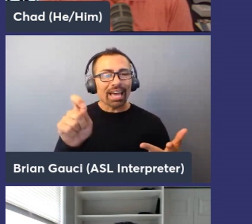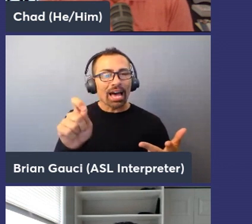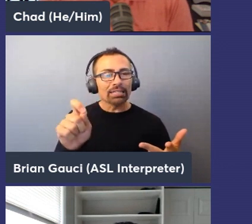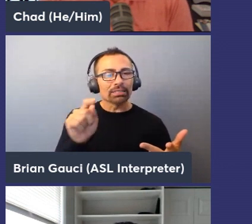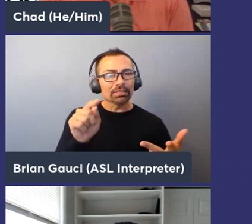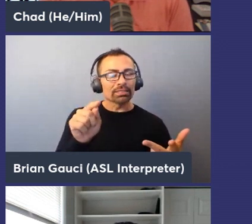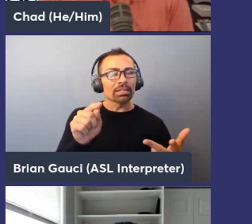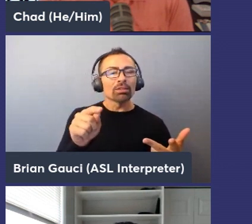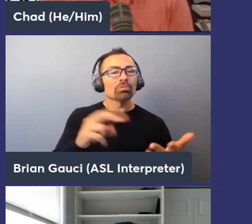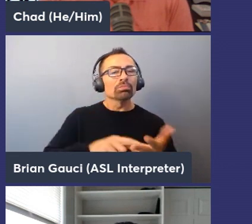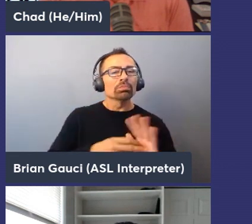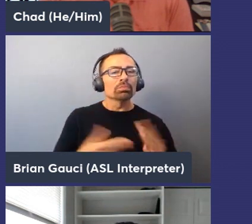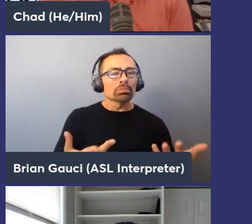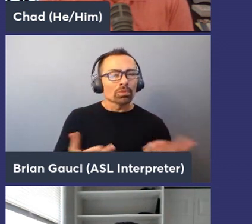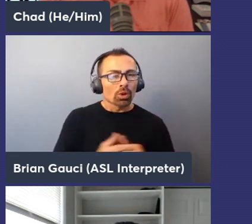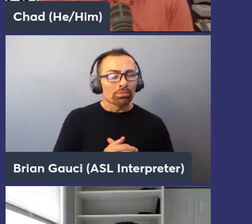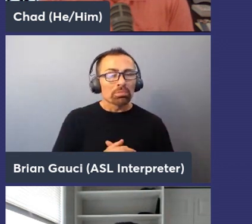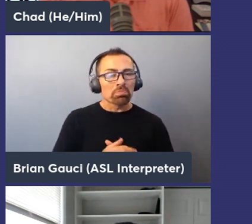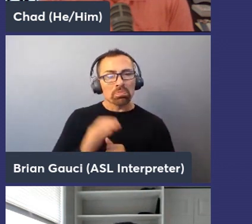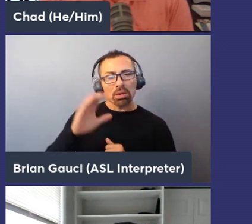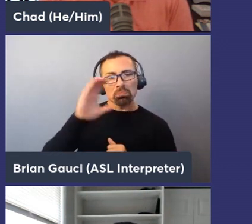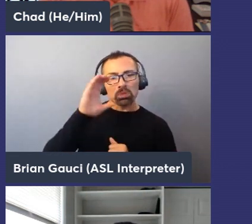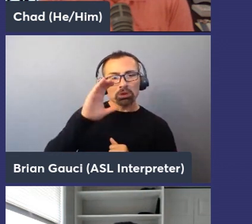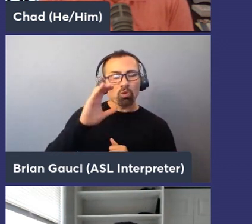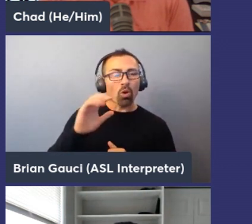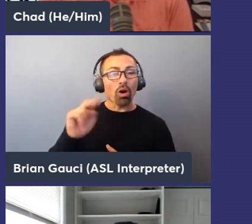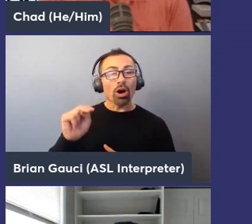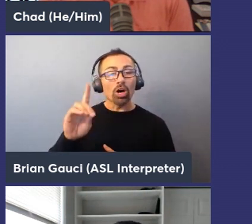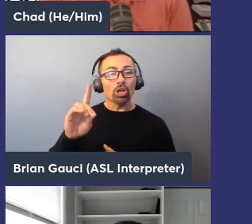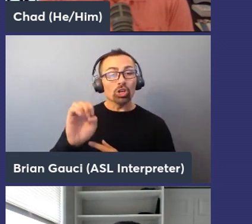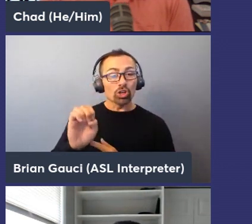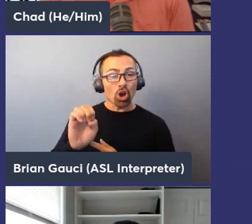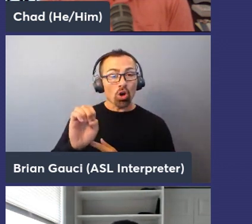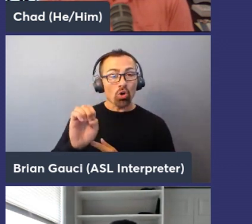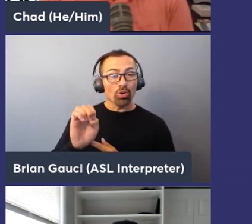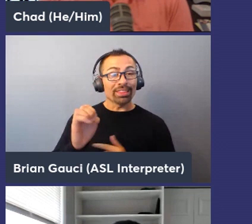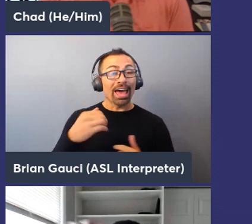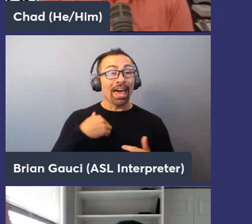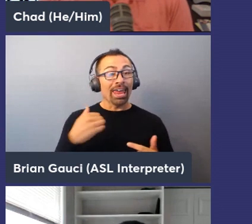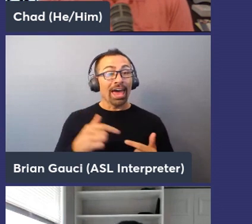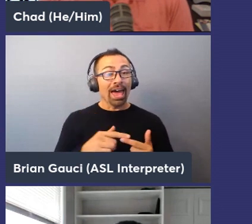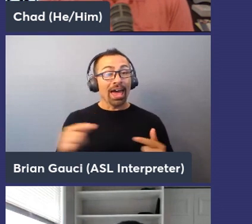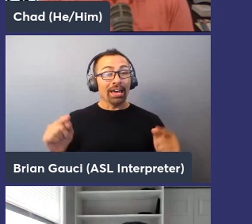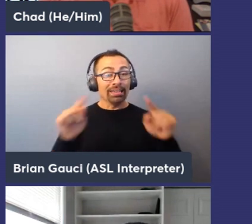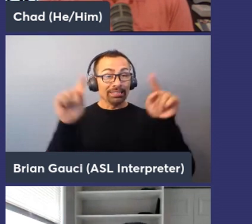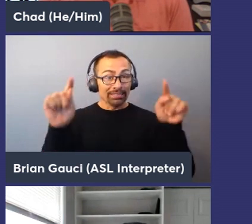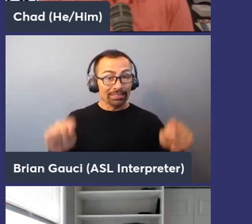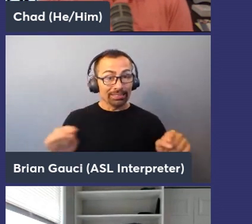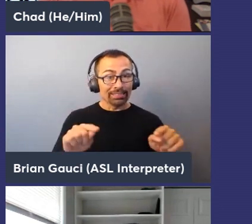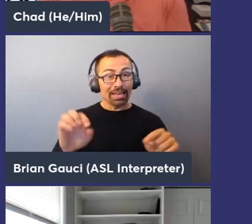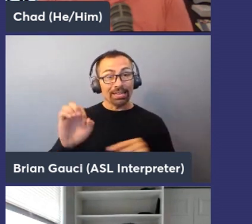In this case, I wanna find a node that's has an edge that goes from one node to another node,